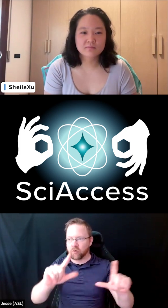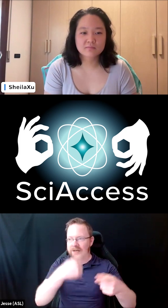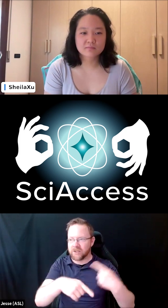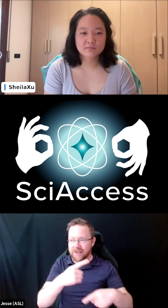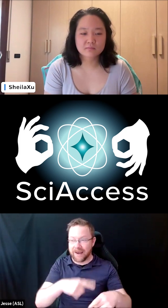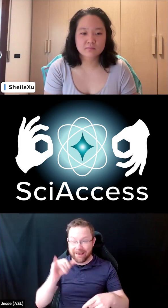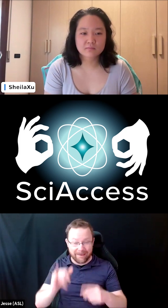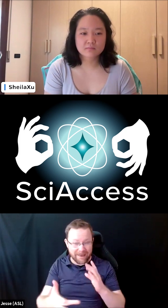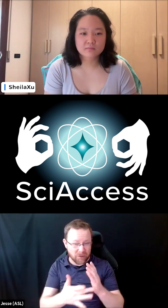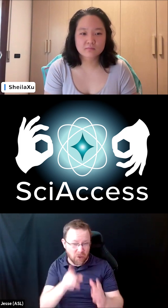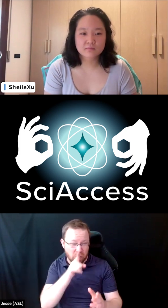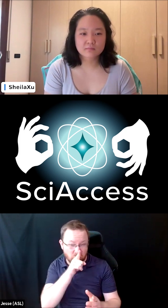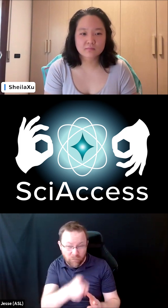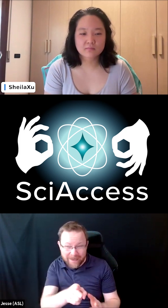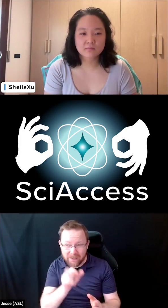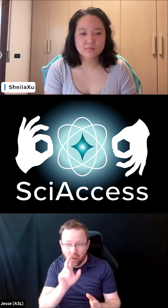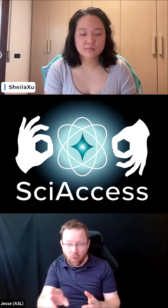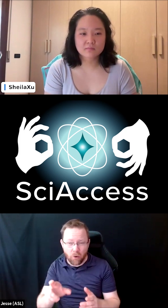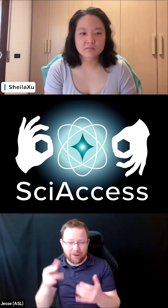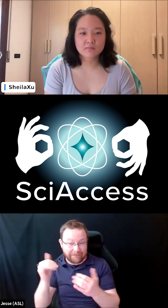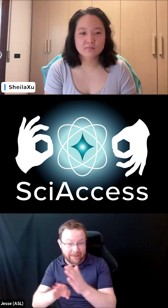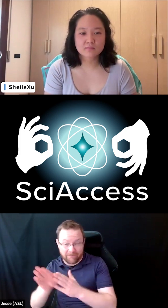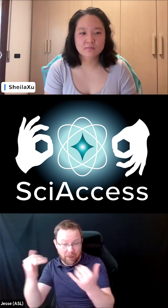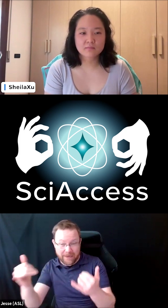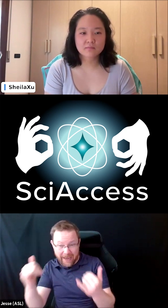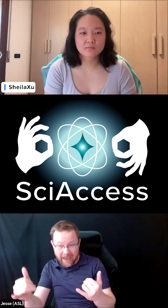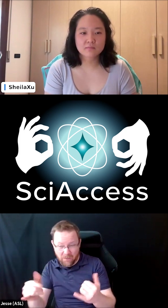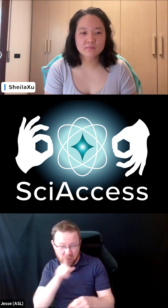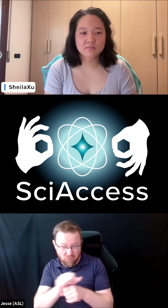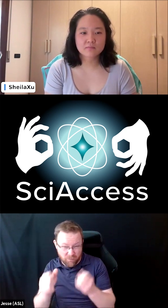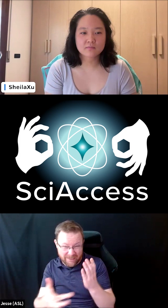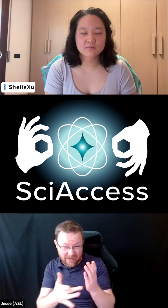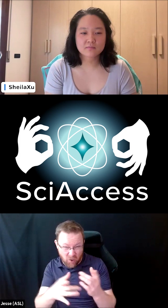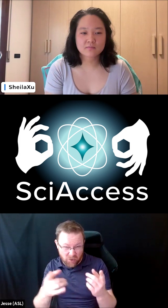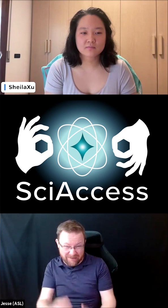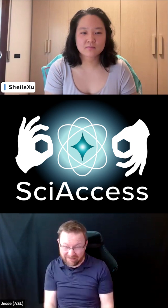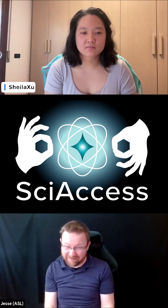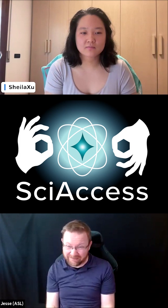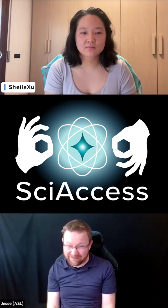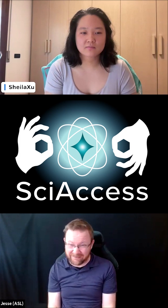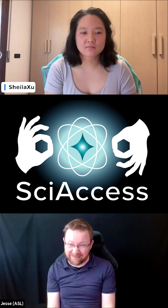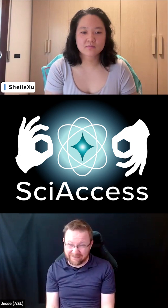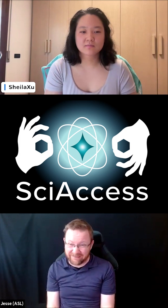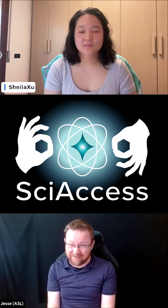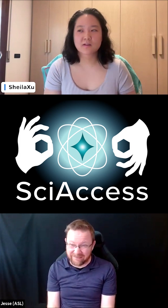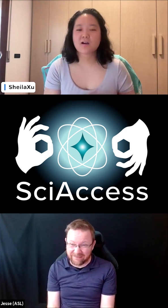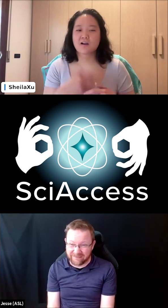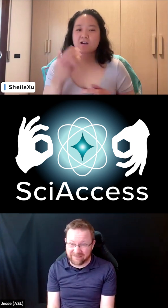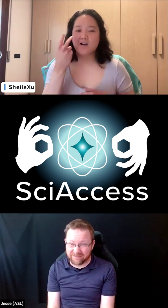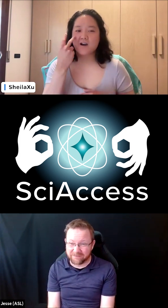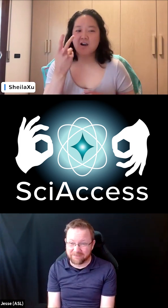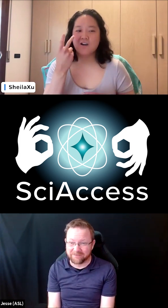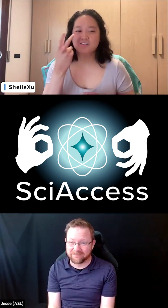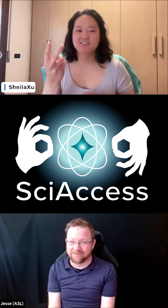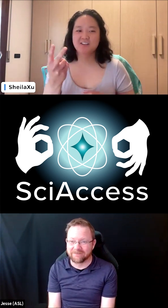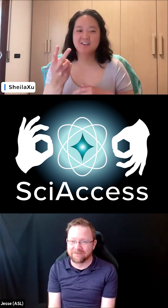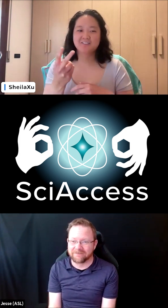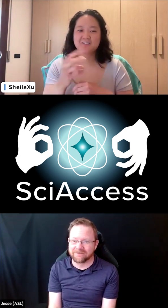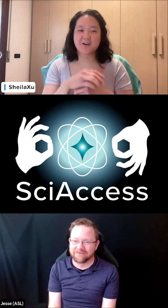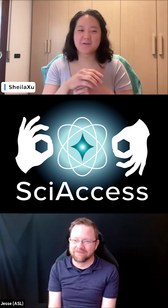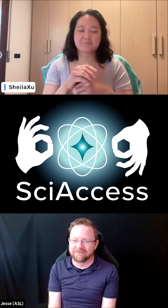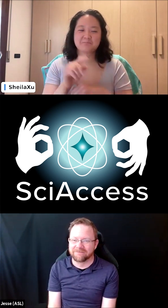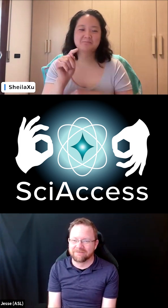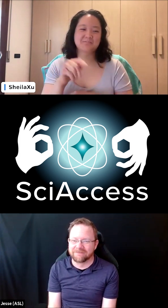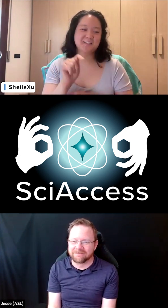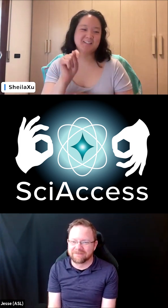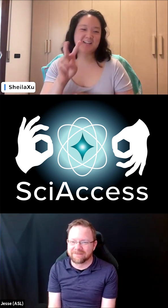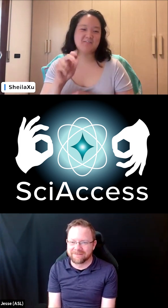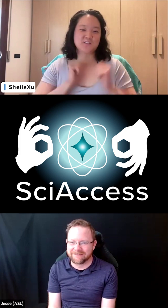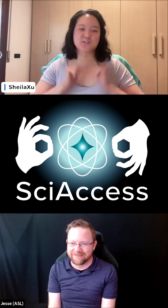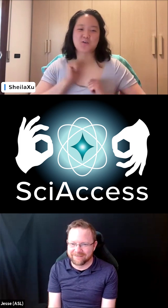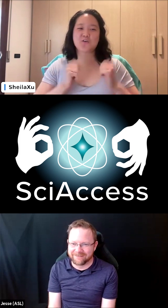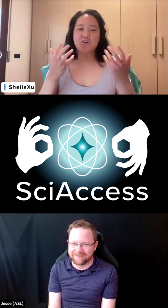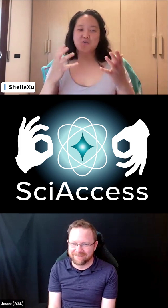I did watch the TV show Echo already and when